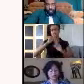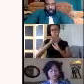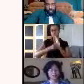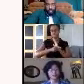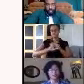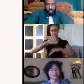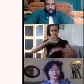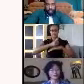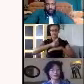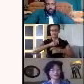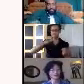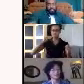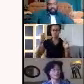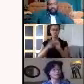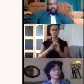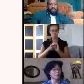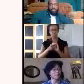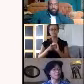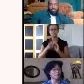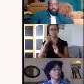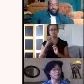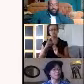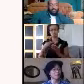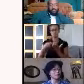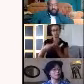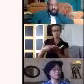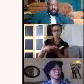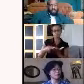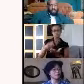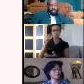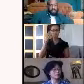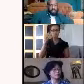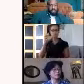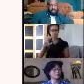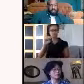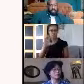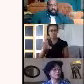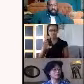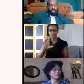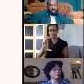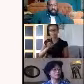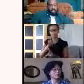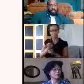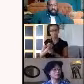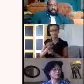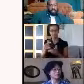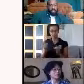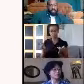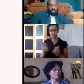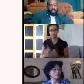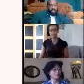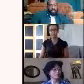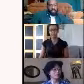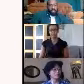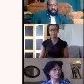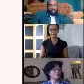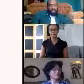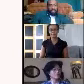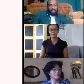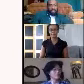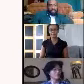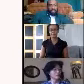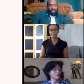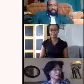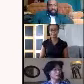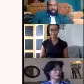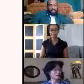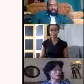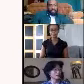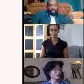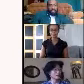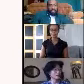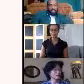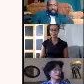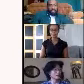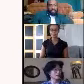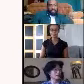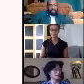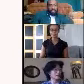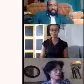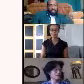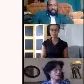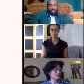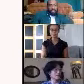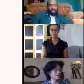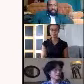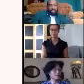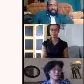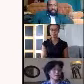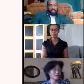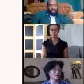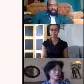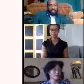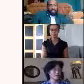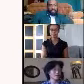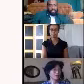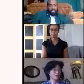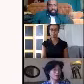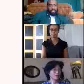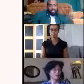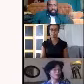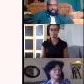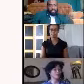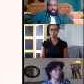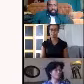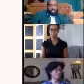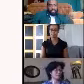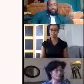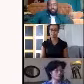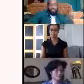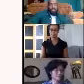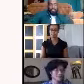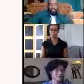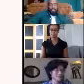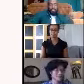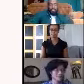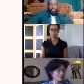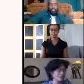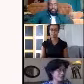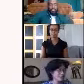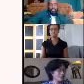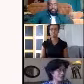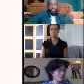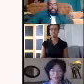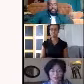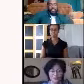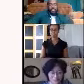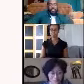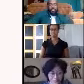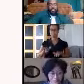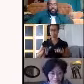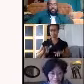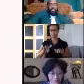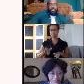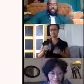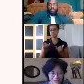it, talk about race. Okay. I'm just gonna read these real quick.